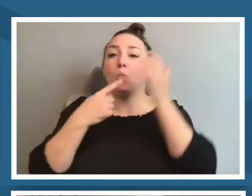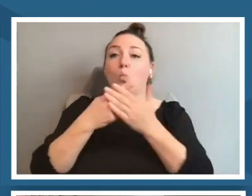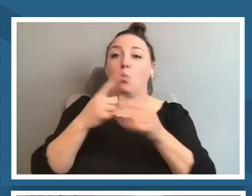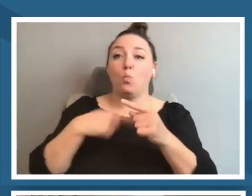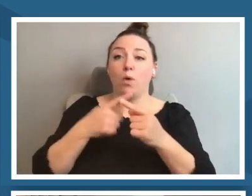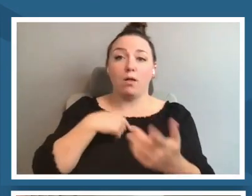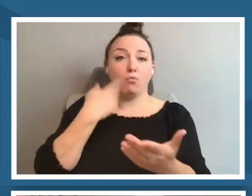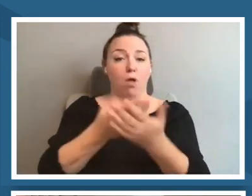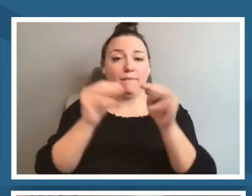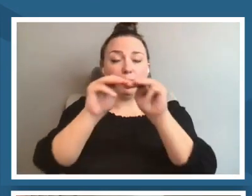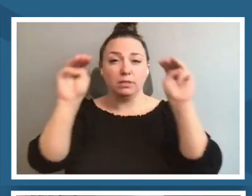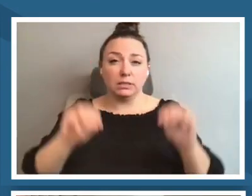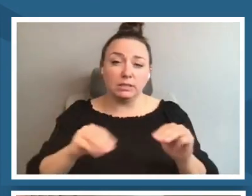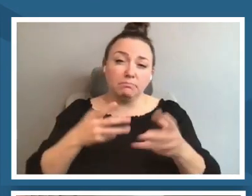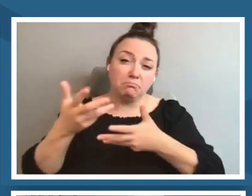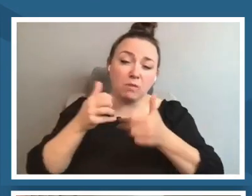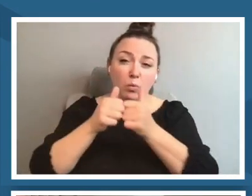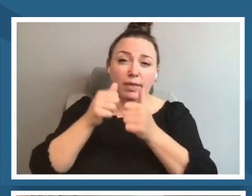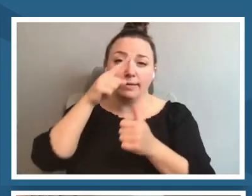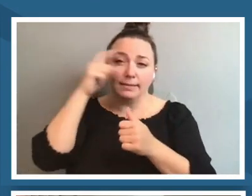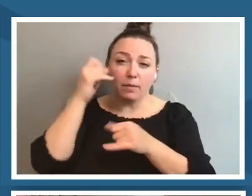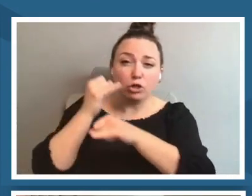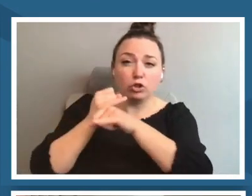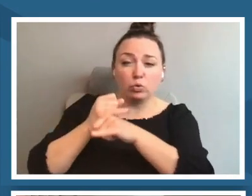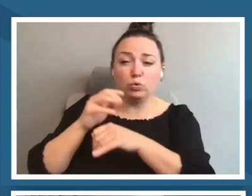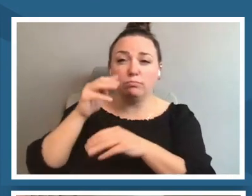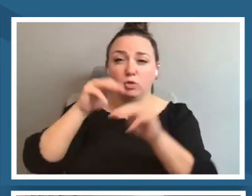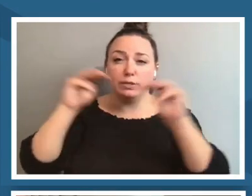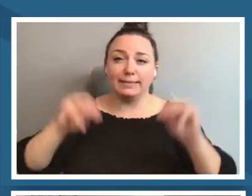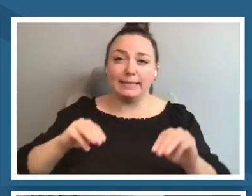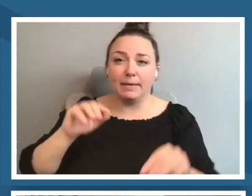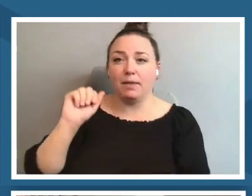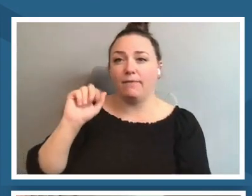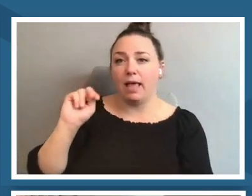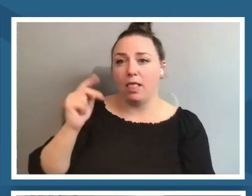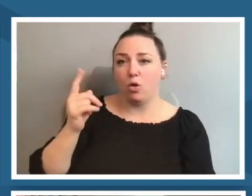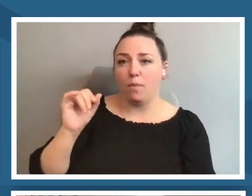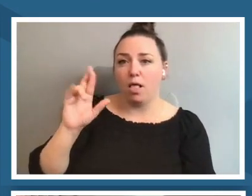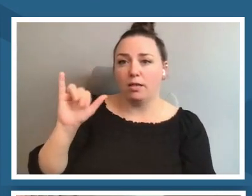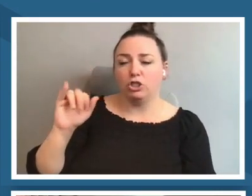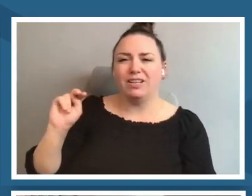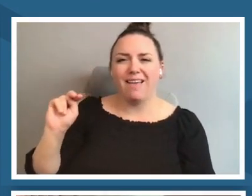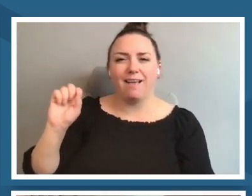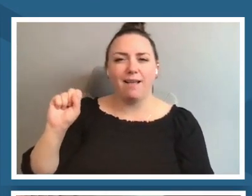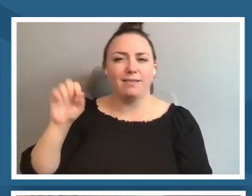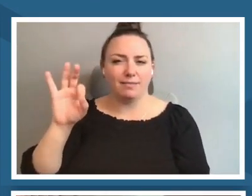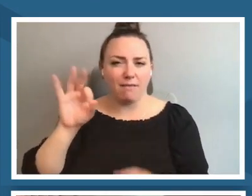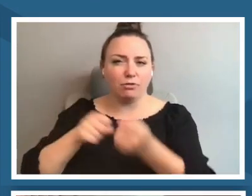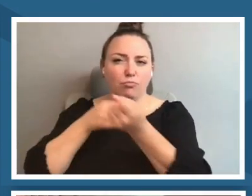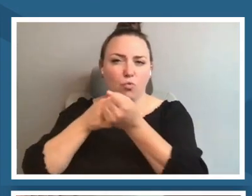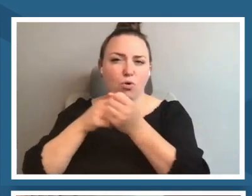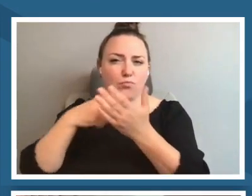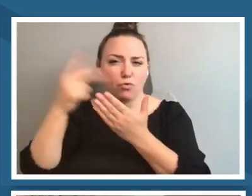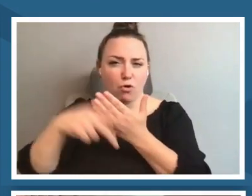summer institute of museum anthropology which is an nsf uh supported program